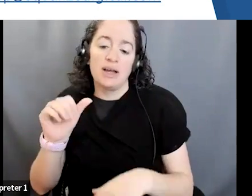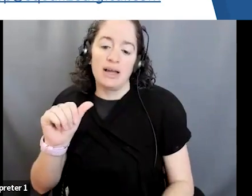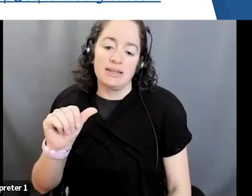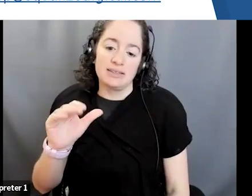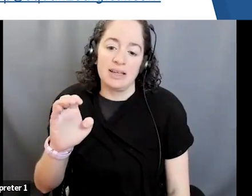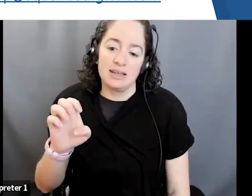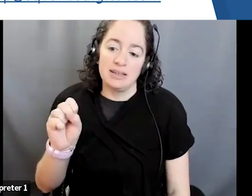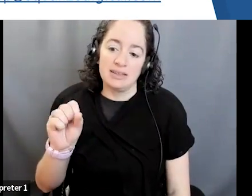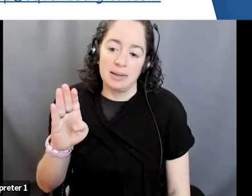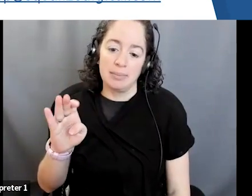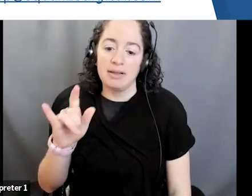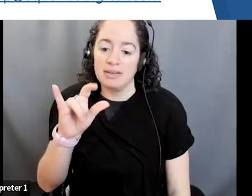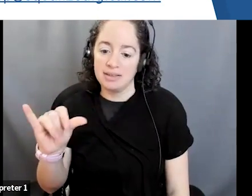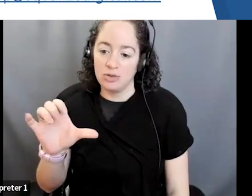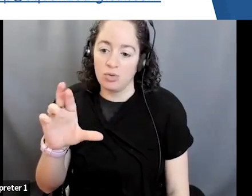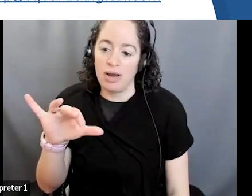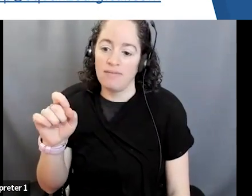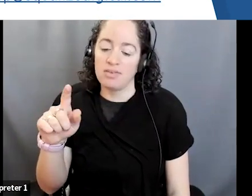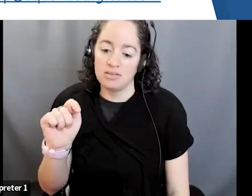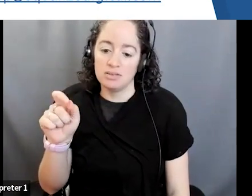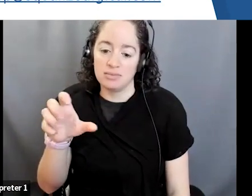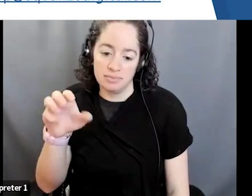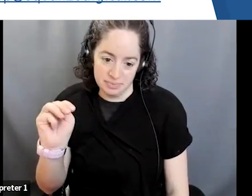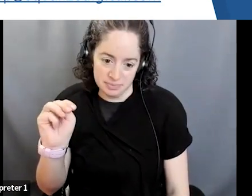This is part of the official WordPress meetups program,